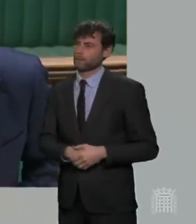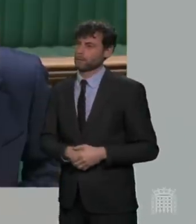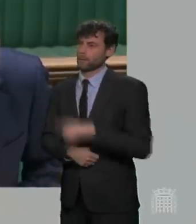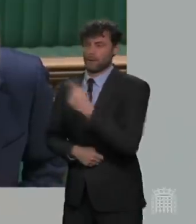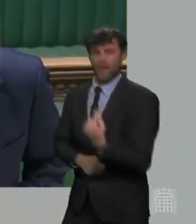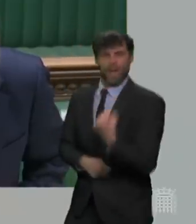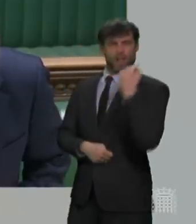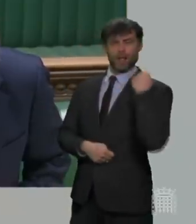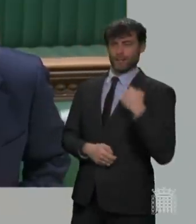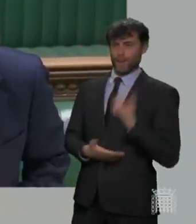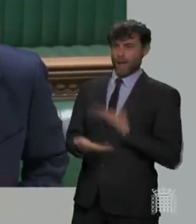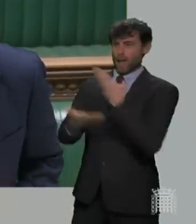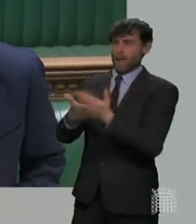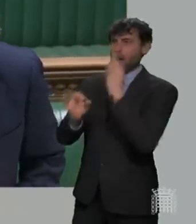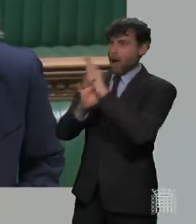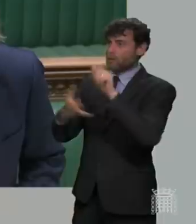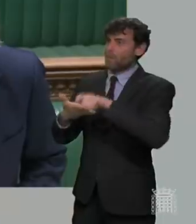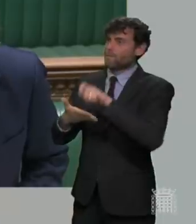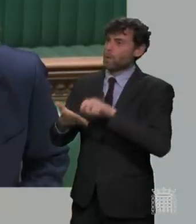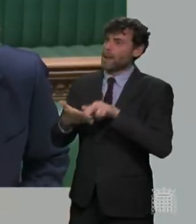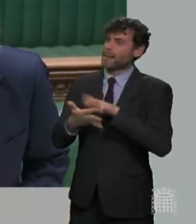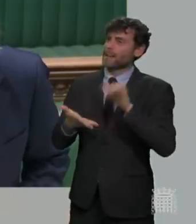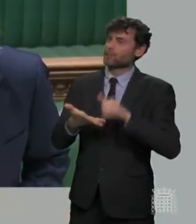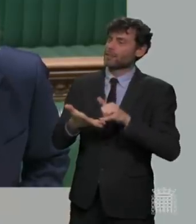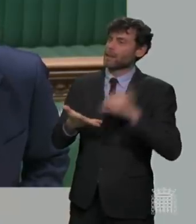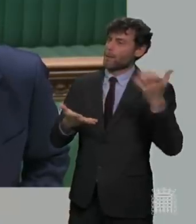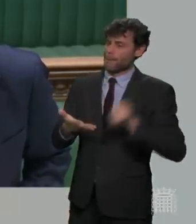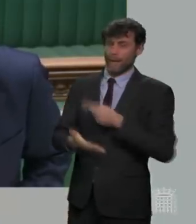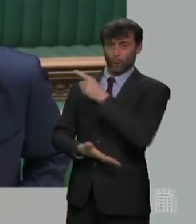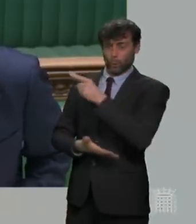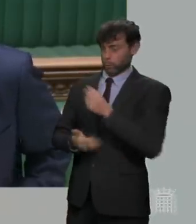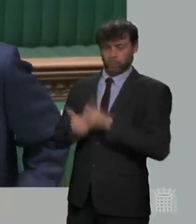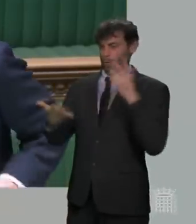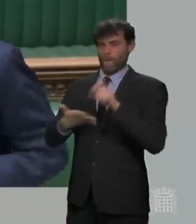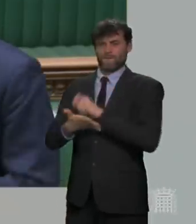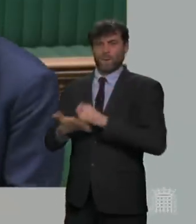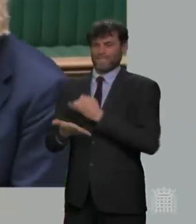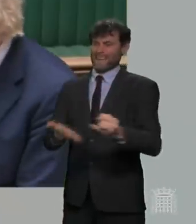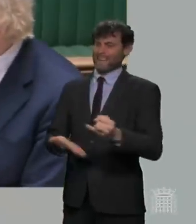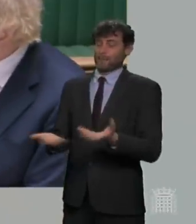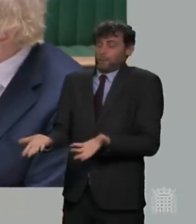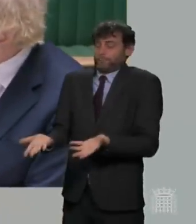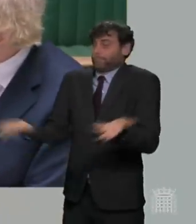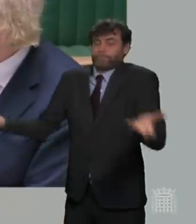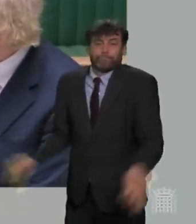as I said before. We are increasing pay for nurses. We are massively increasing our investment